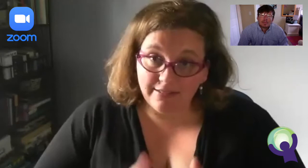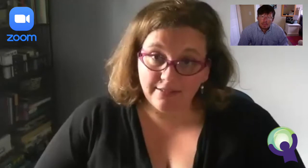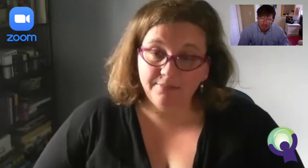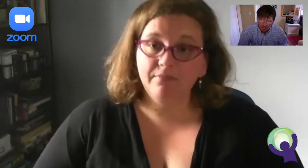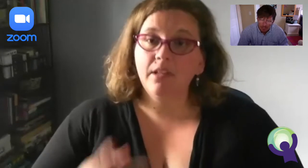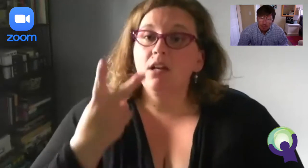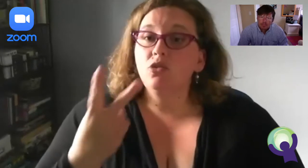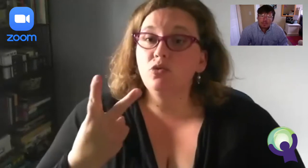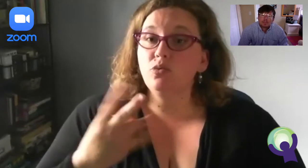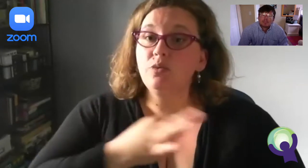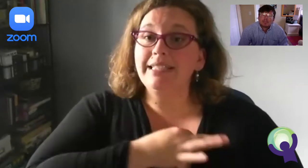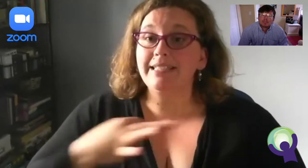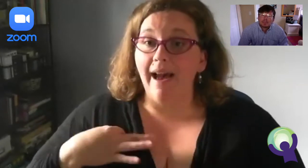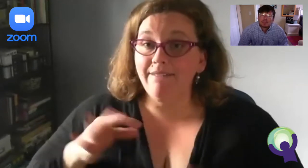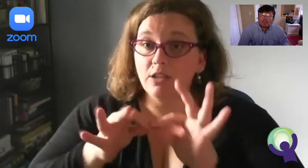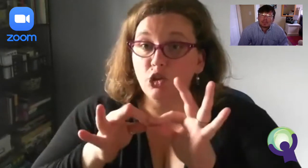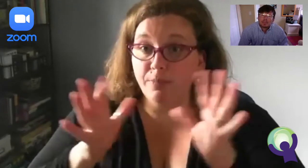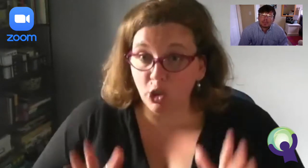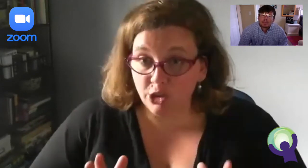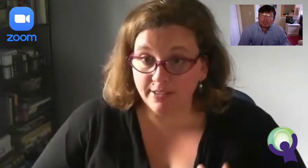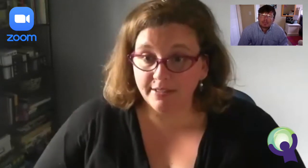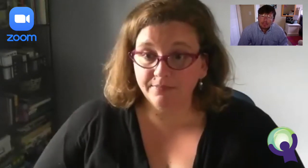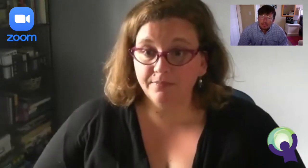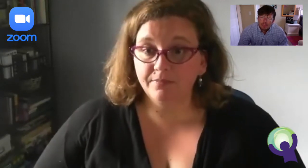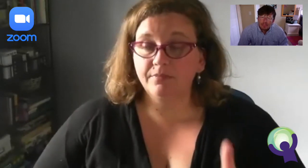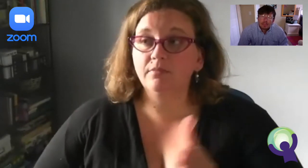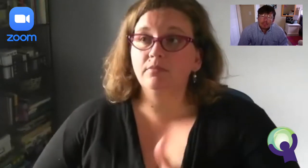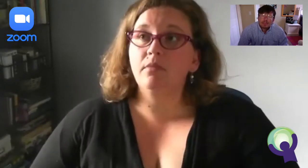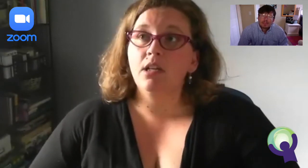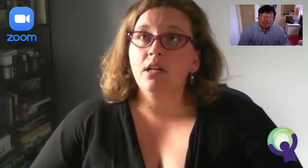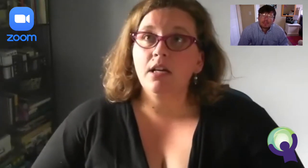specialists two staff interpreters